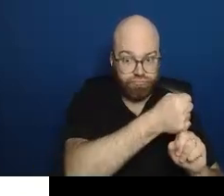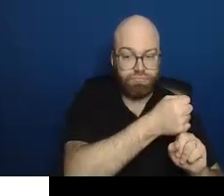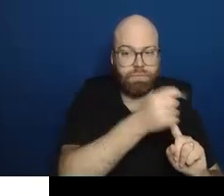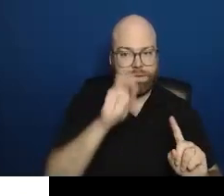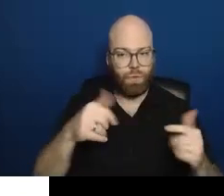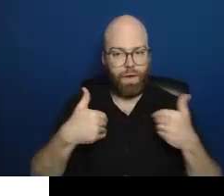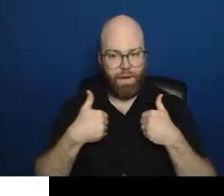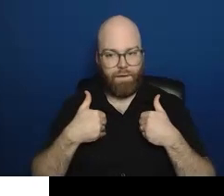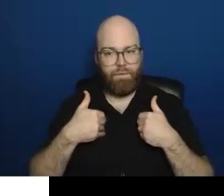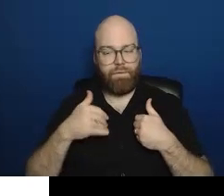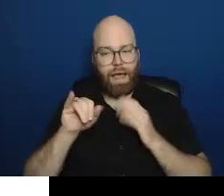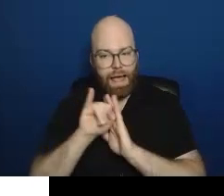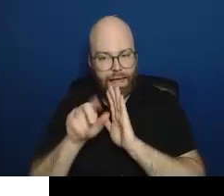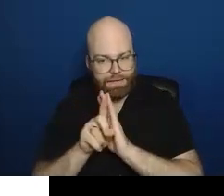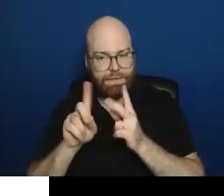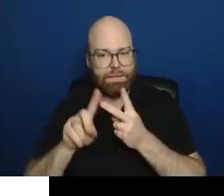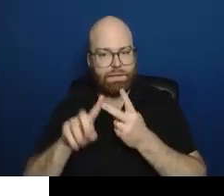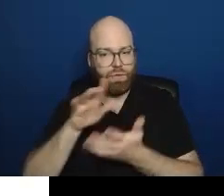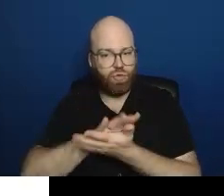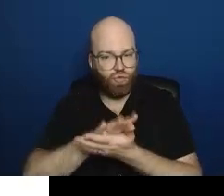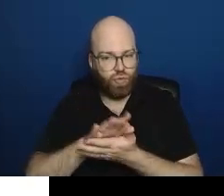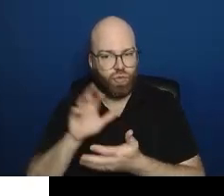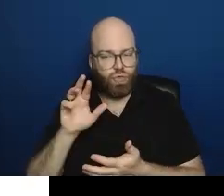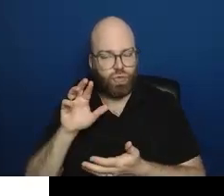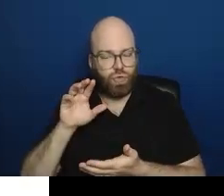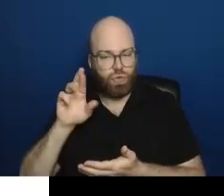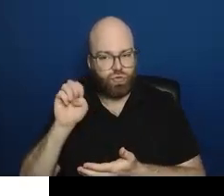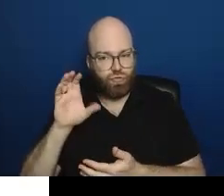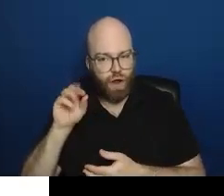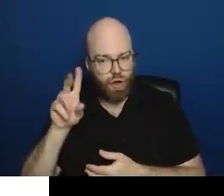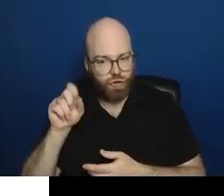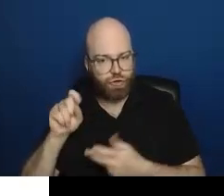school records, children's birth certificates if they were born